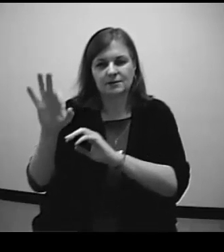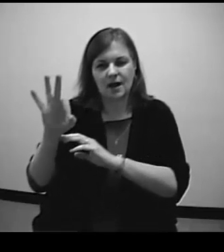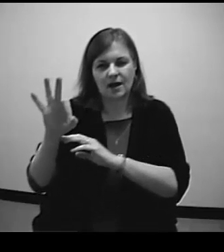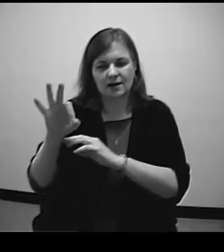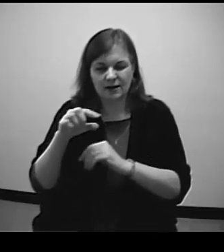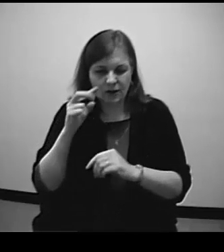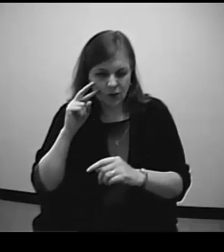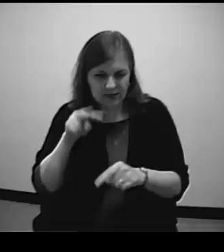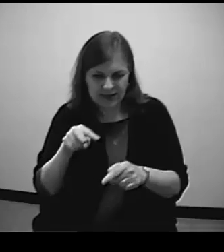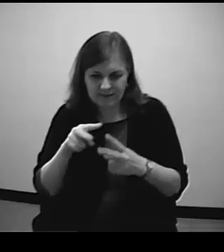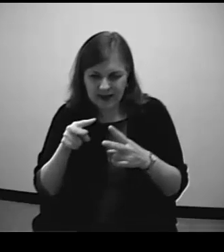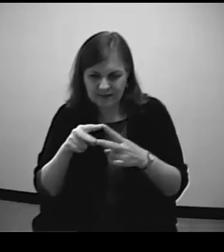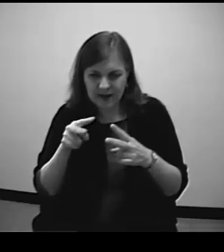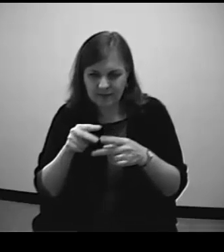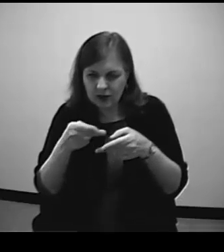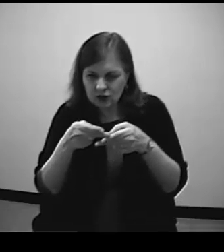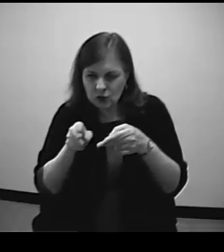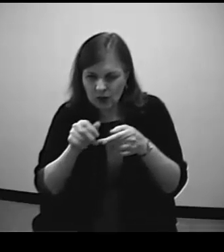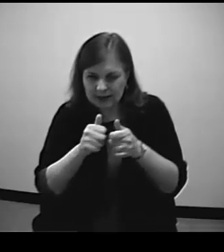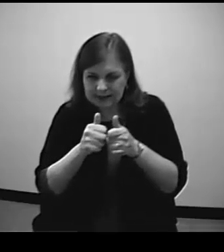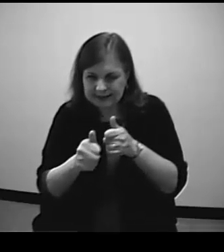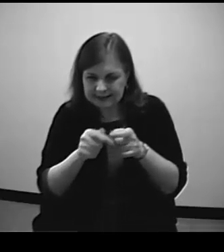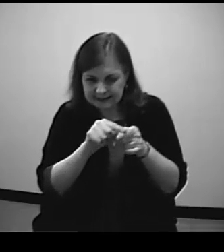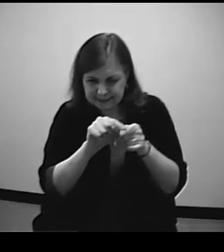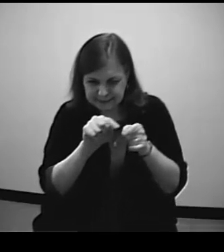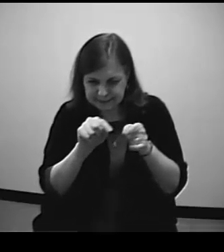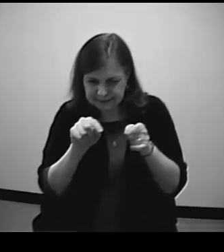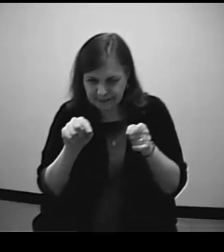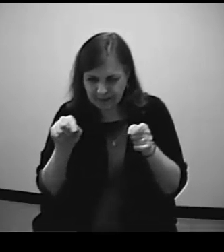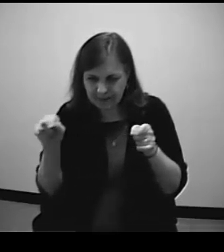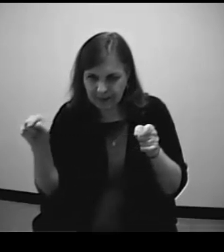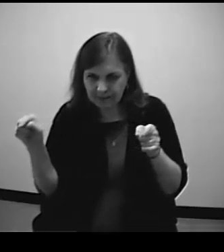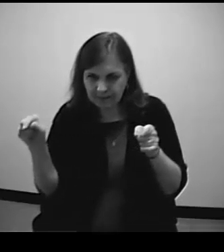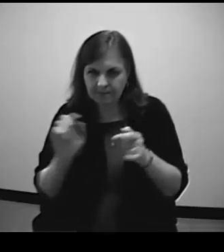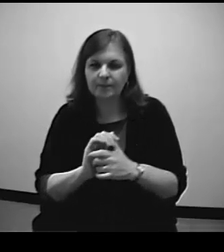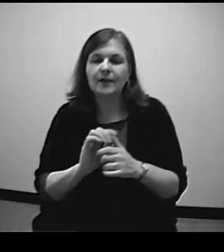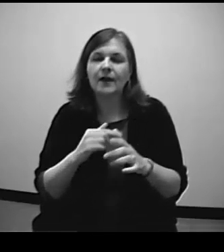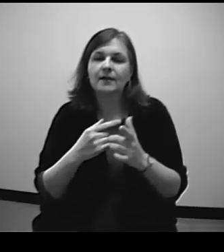so we're looking at very very short distances